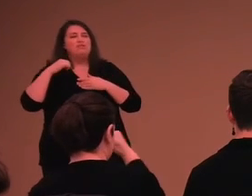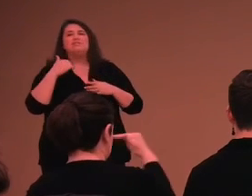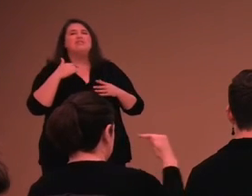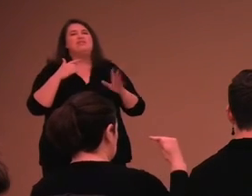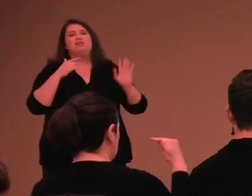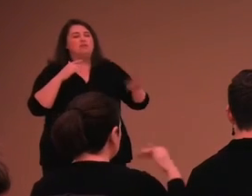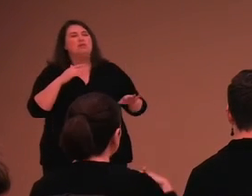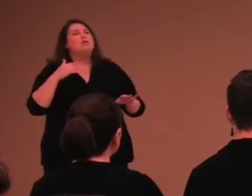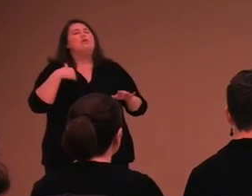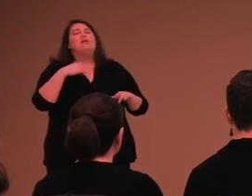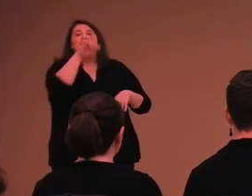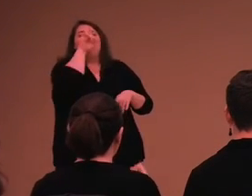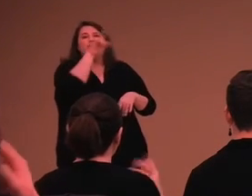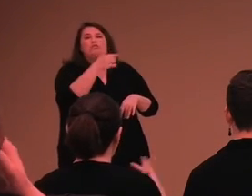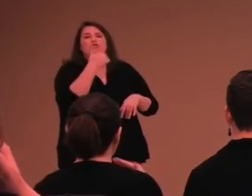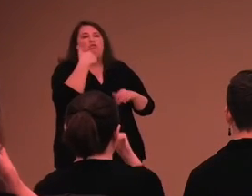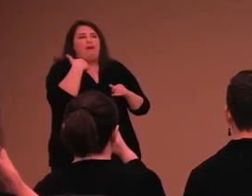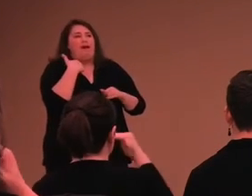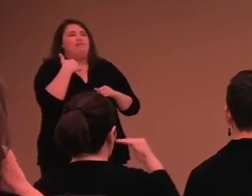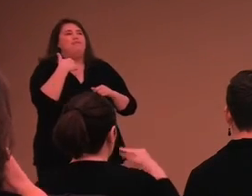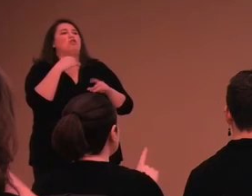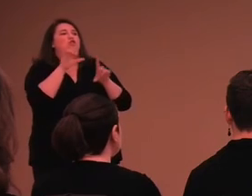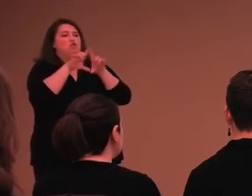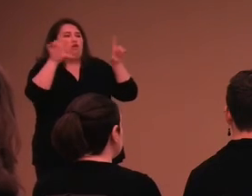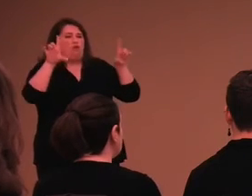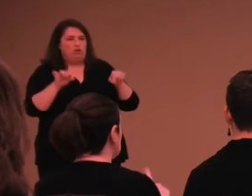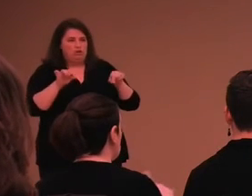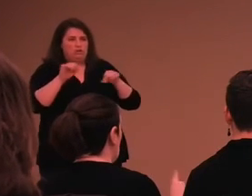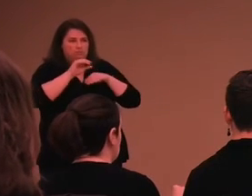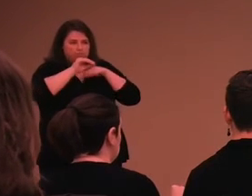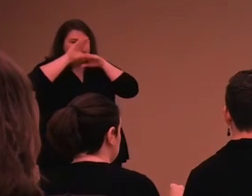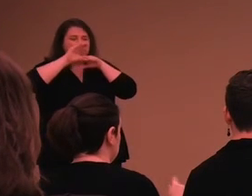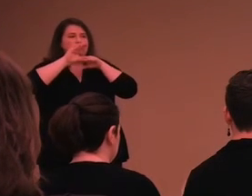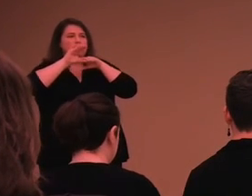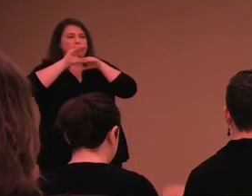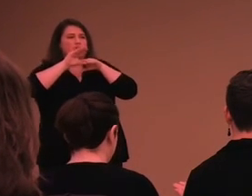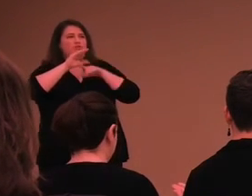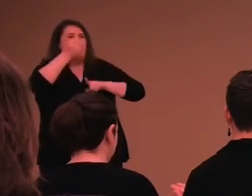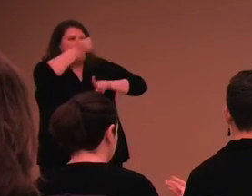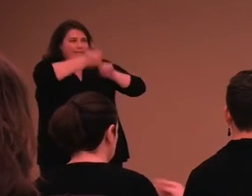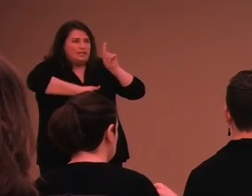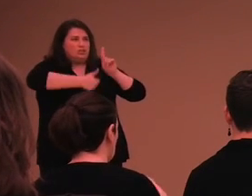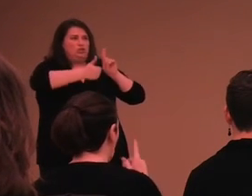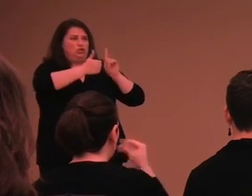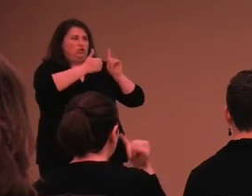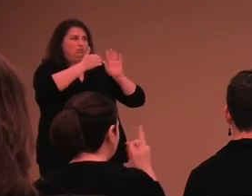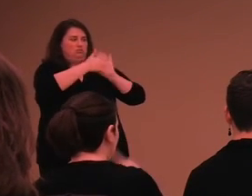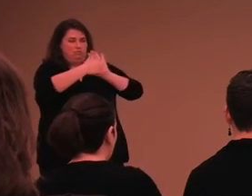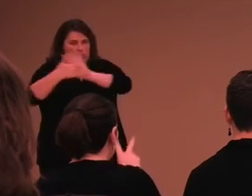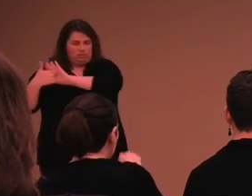Let's just make sure we've got a lot of large print cards with each despites Display case so that's one of the options that we came up with